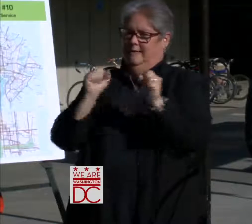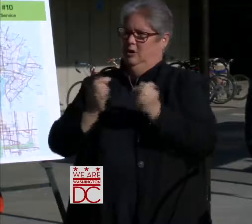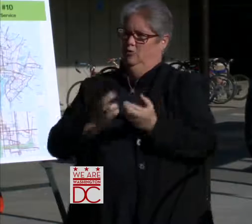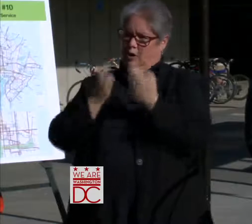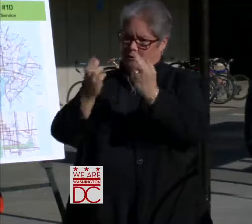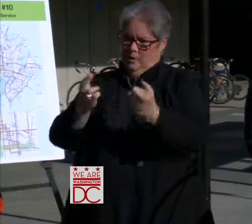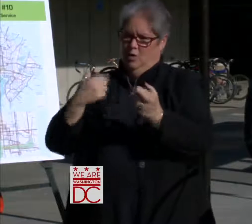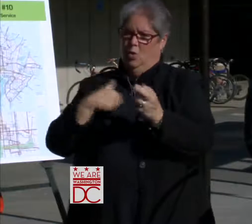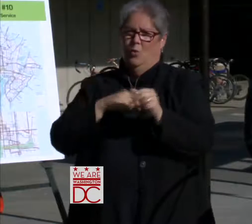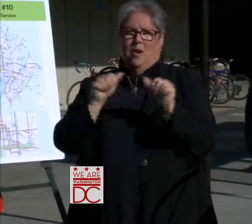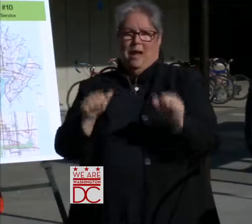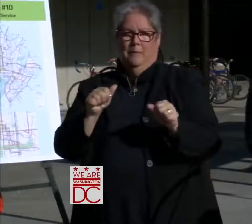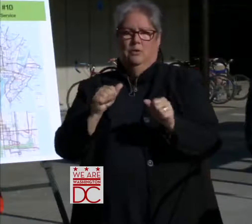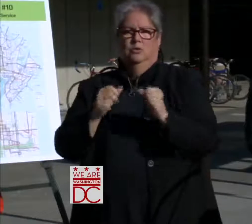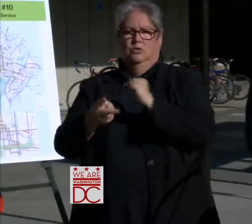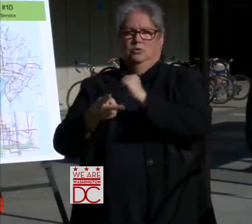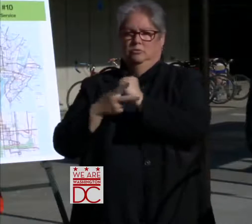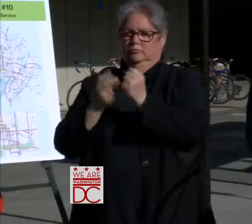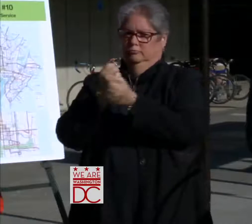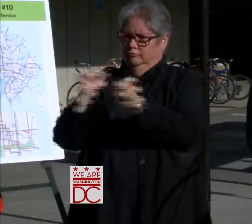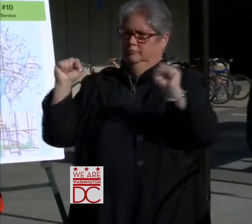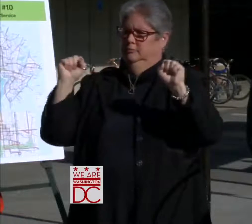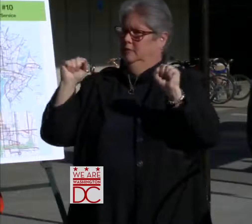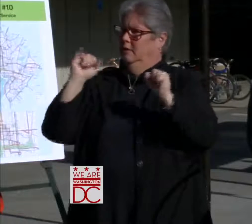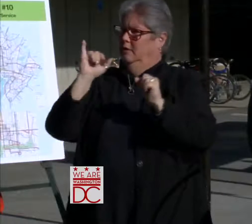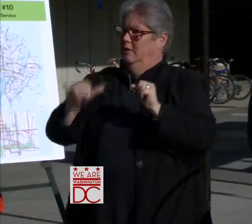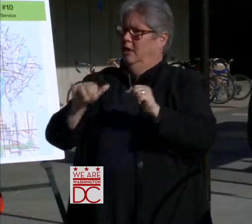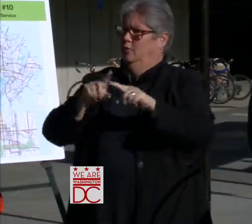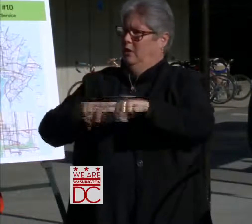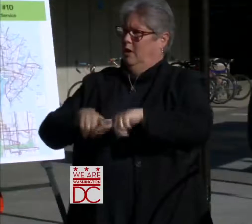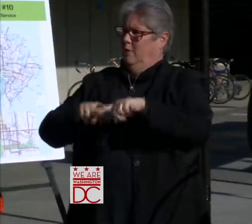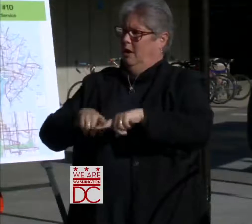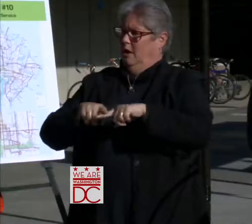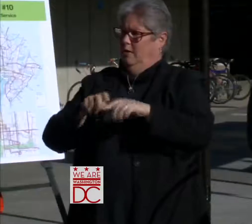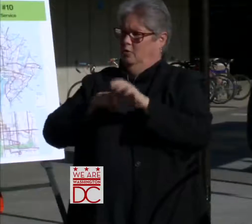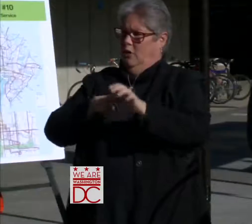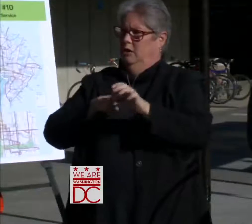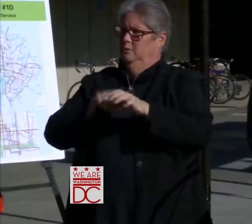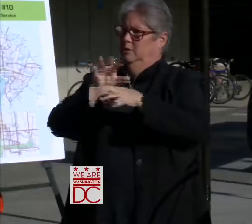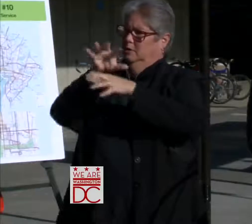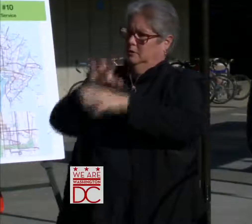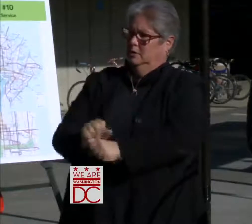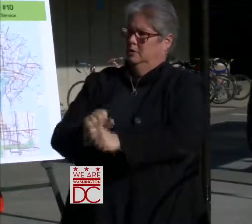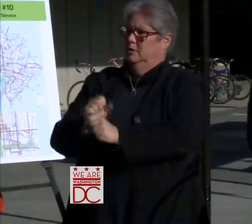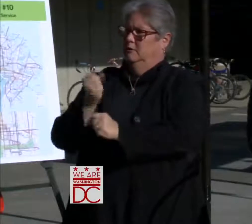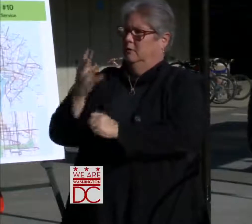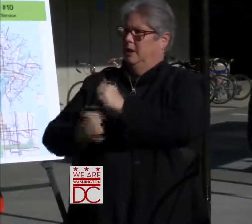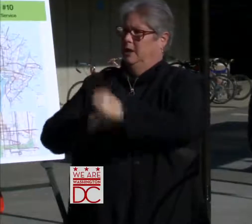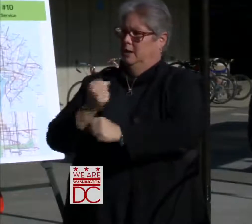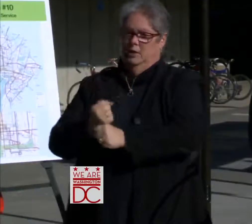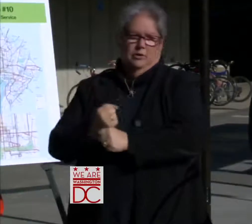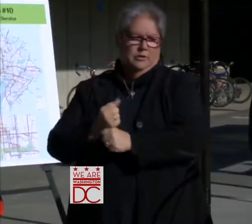AND WE ARE ABLE TO RESTORE THE RELIABILITY THAT RIDERS HAVE BEEN ACCUSTOMED TO FOR MANY YEARS.